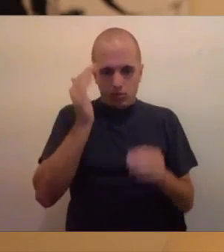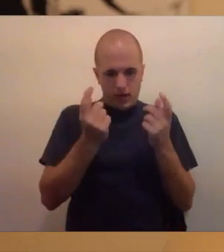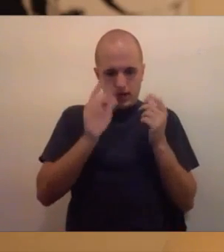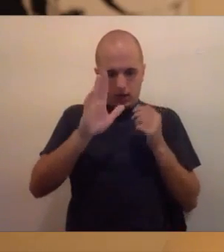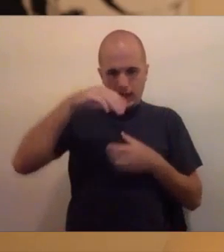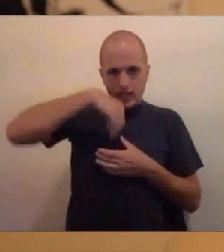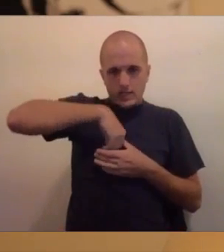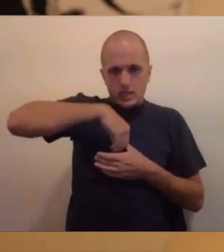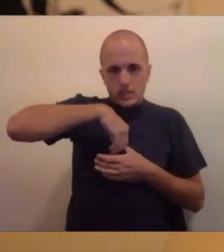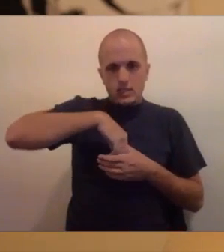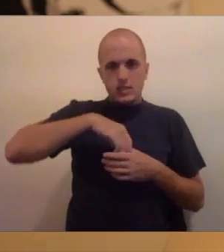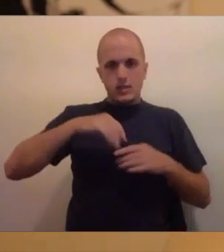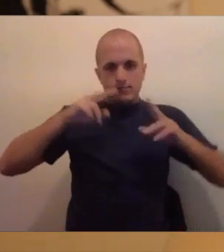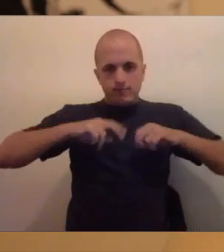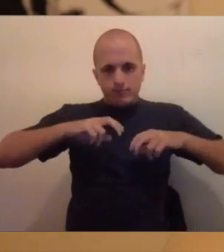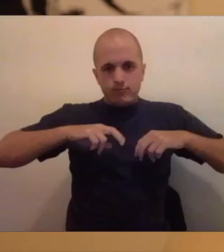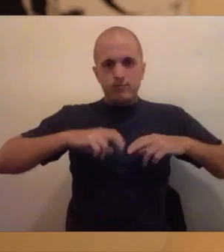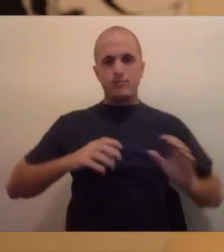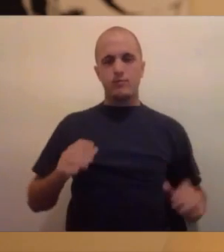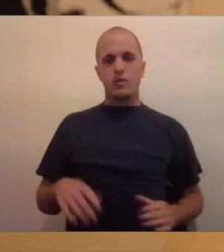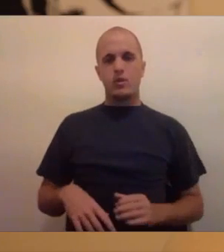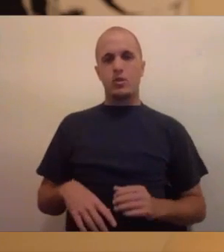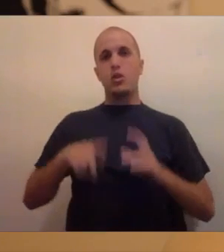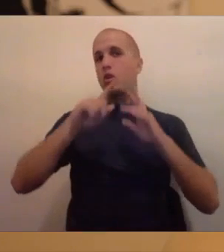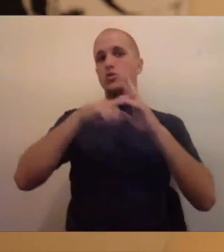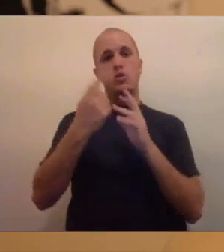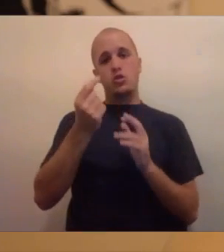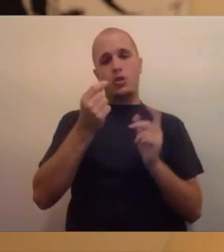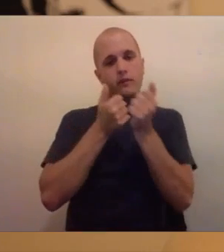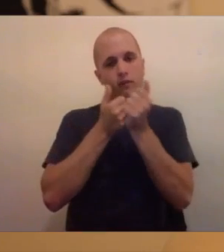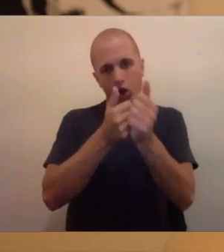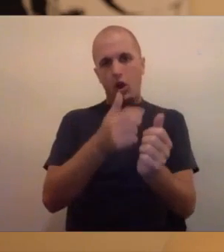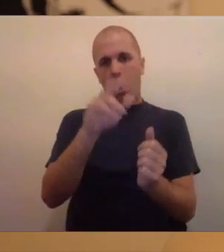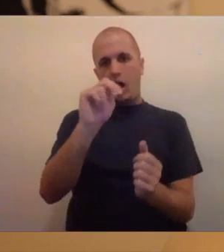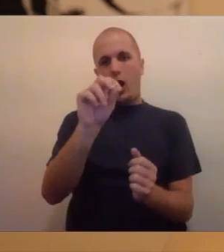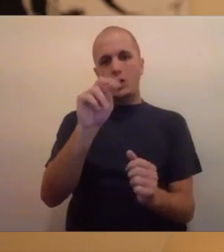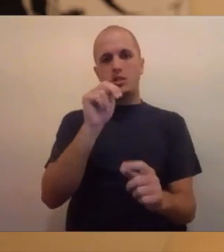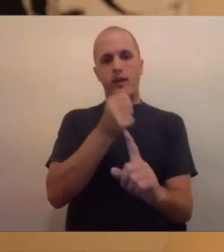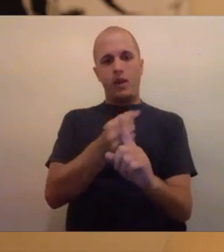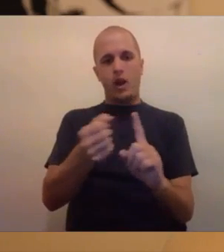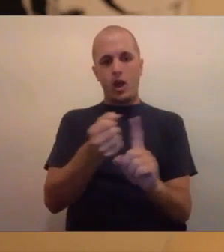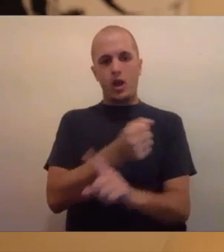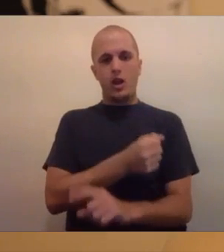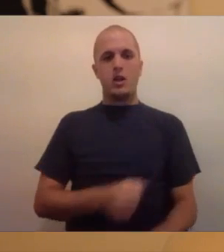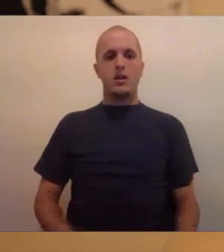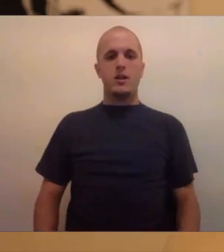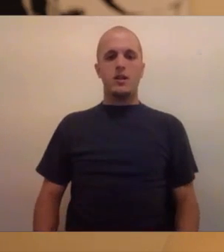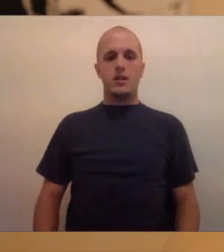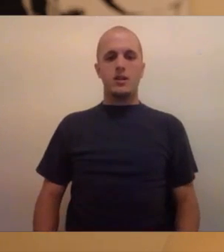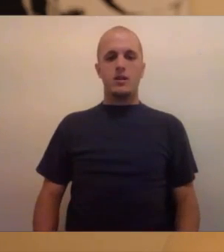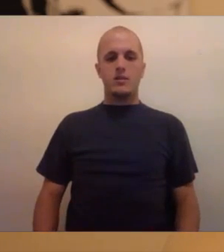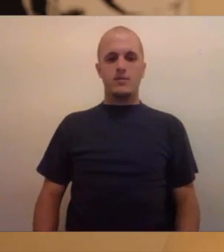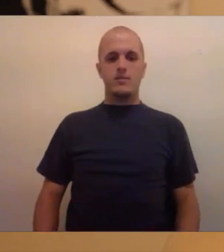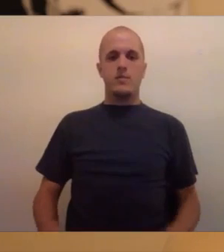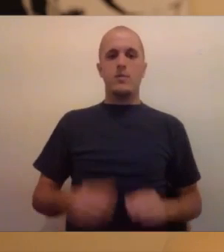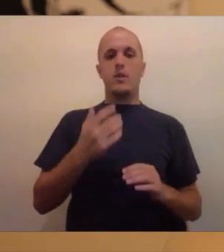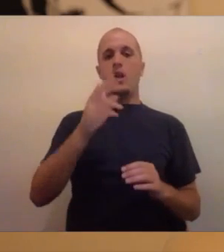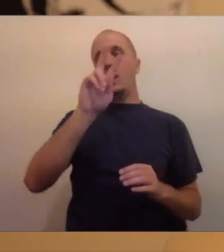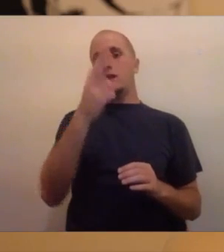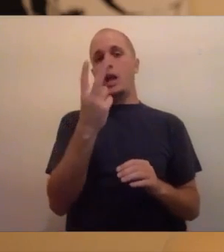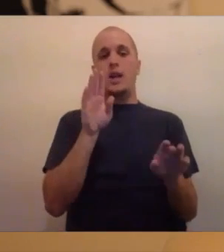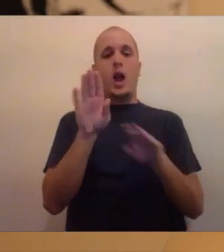create awareness inside of you, be aware a little more, follow the principle of nonviolence,